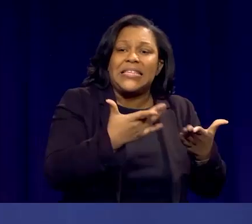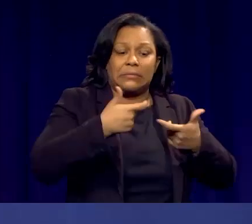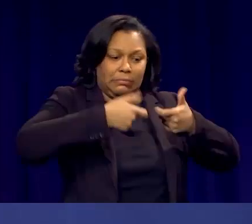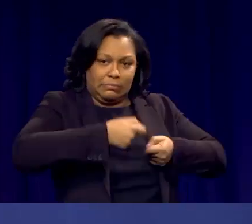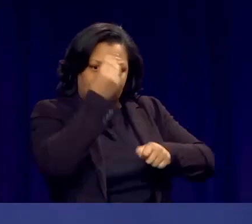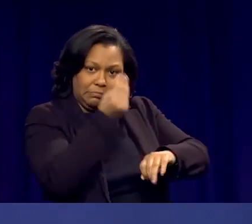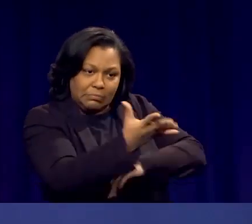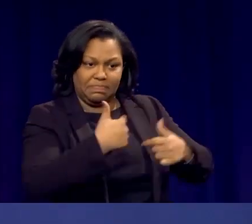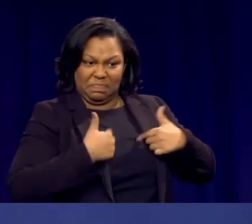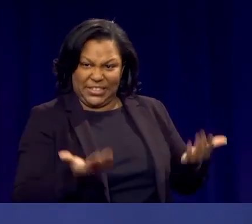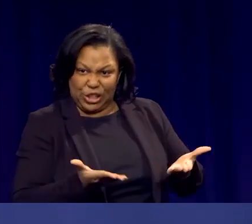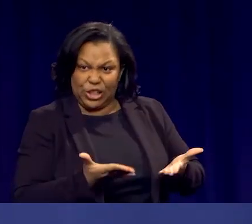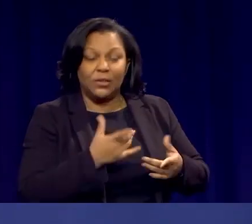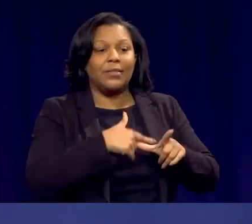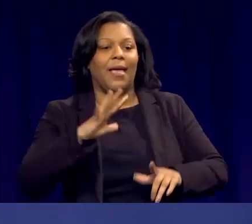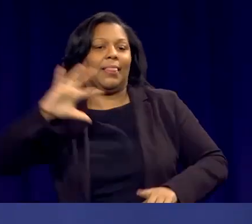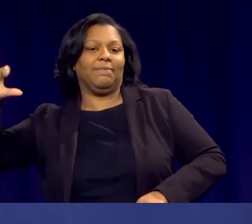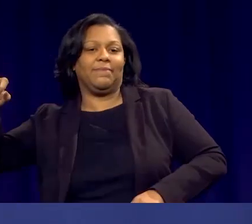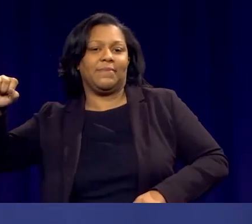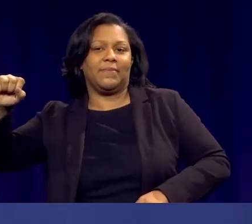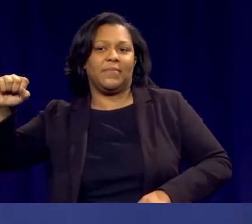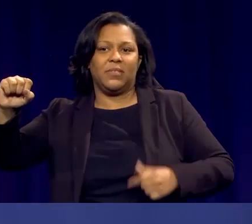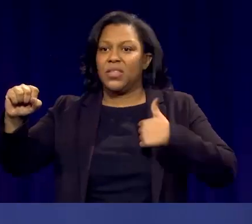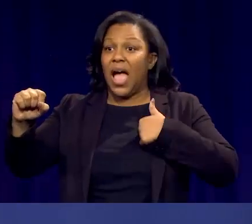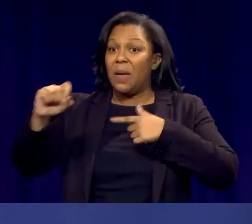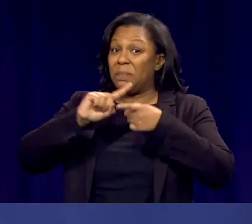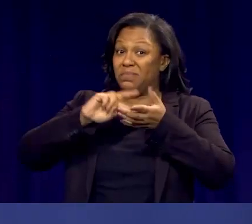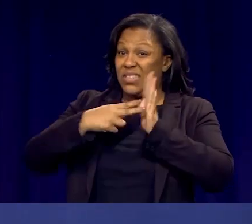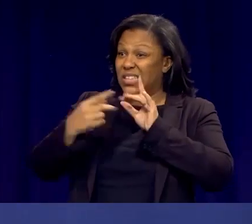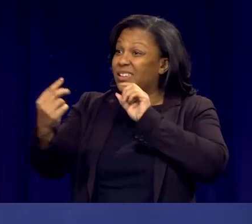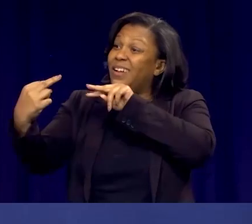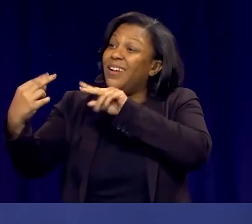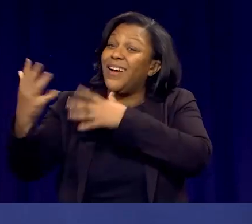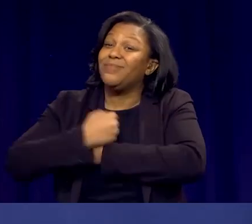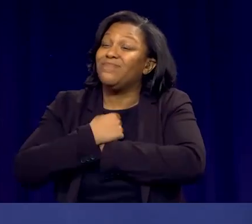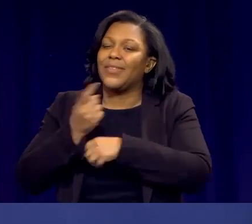and then they would leave. So they would drop off some stuff for me, but I wouldn't actually see them,